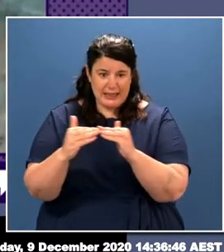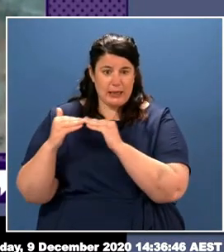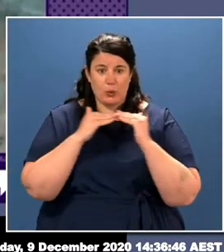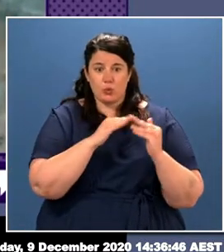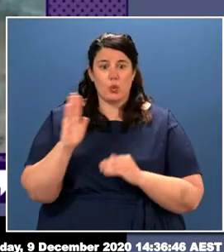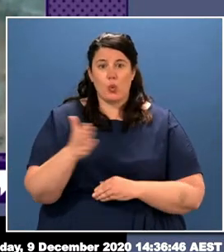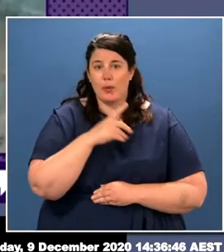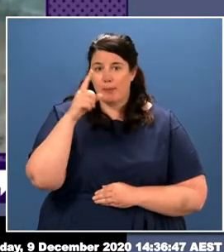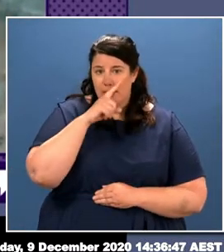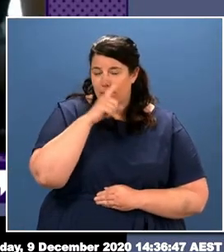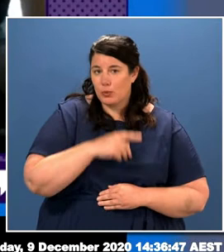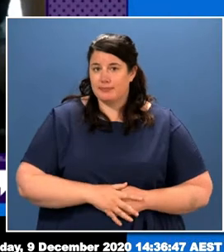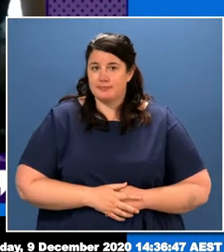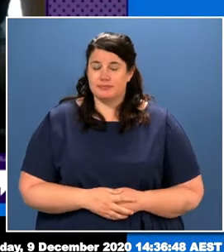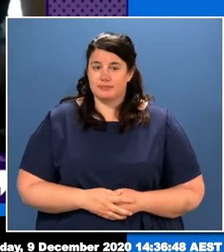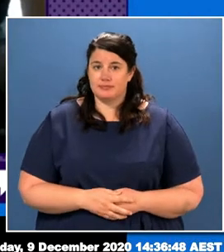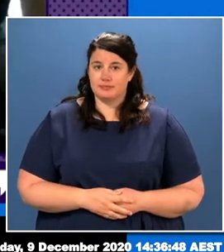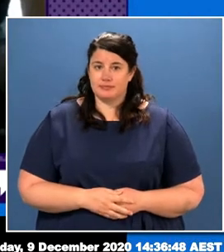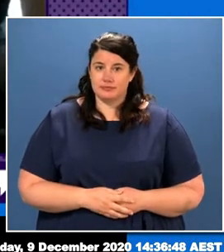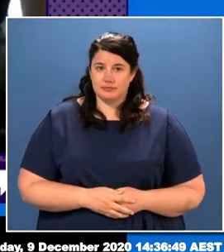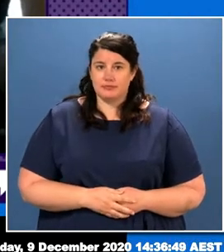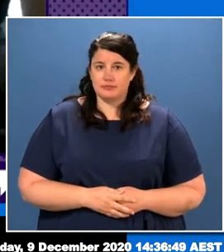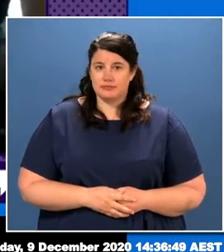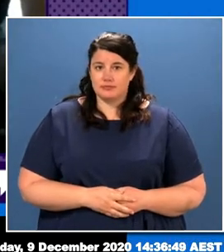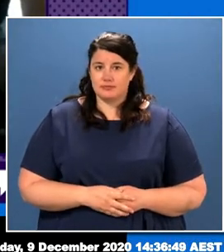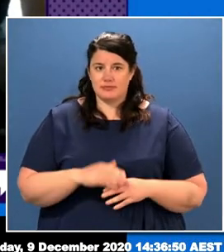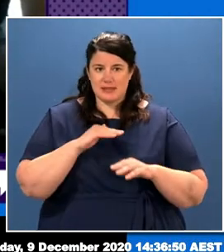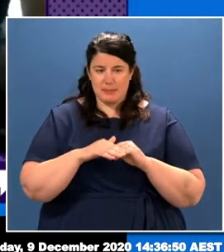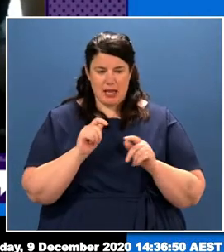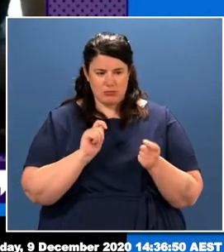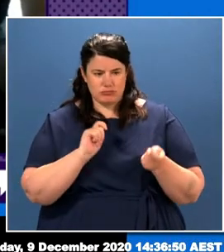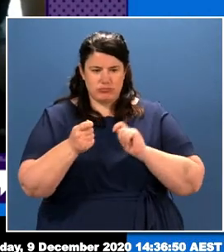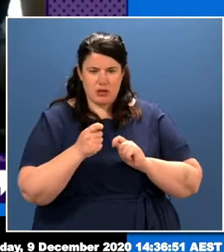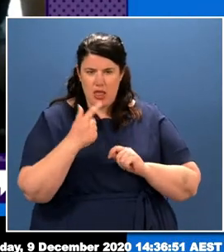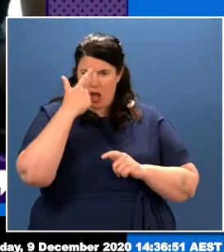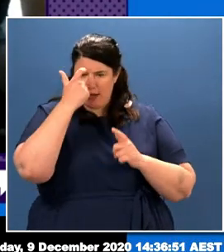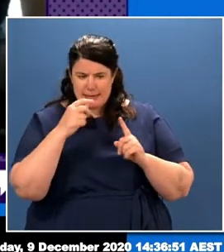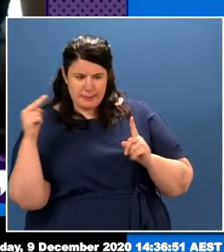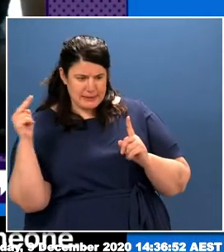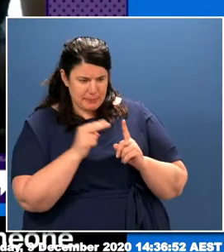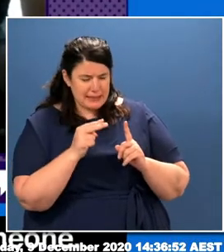It's all about shifting perceptions and ideals and even changing